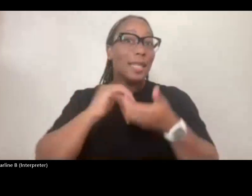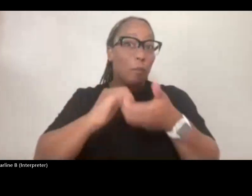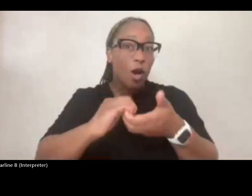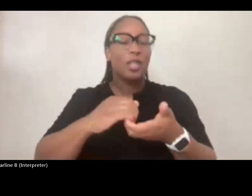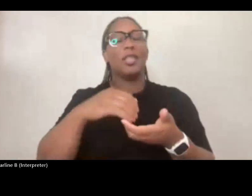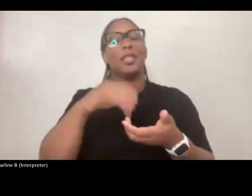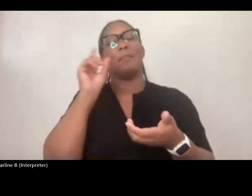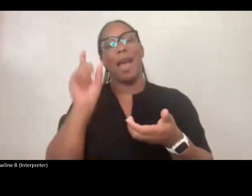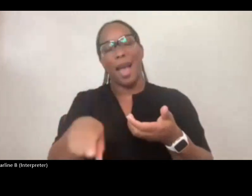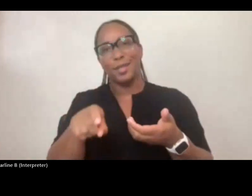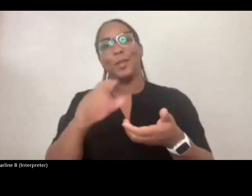It has to be.